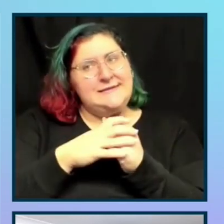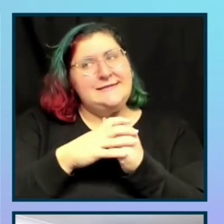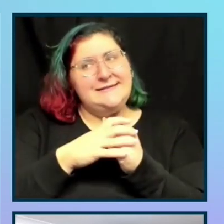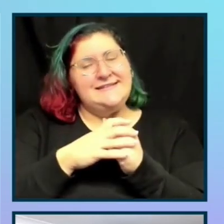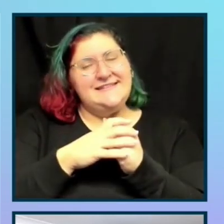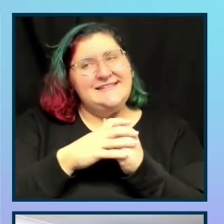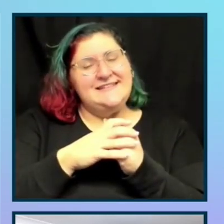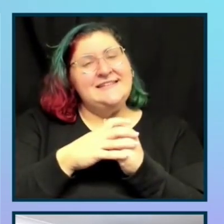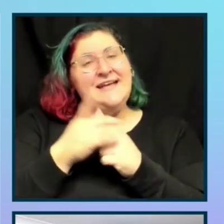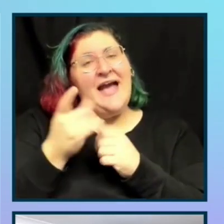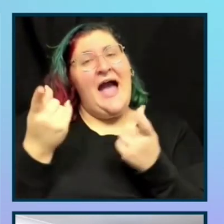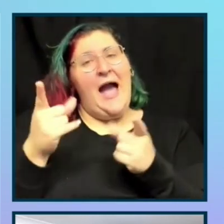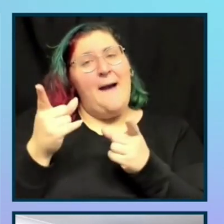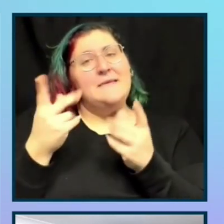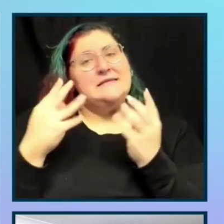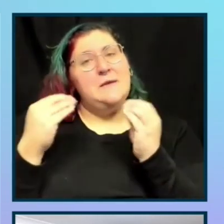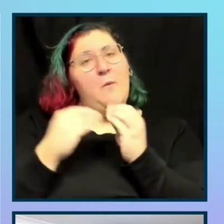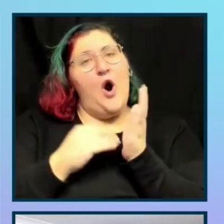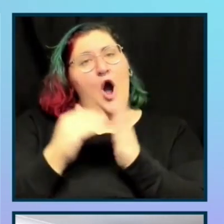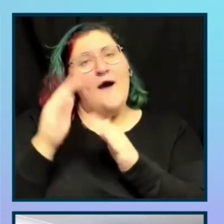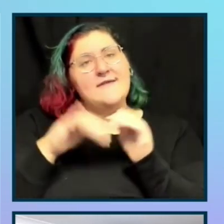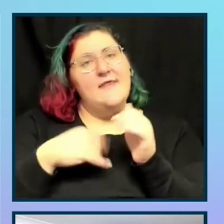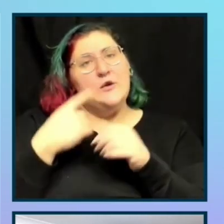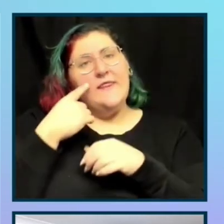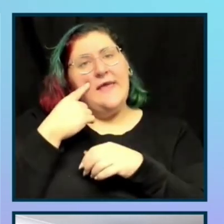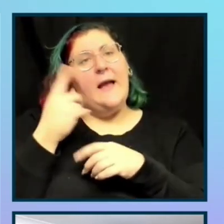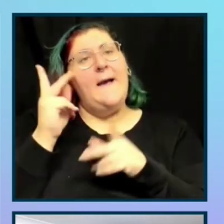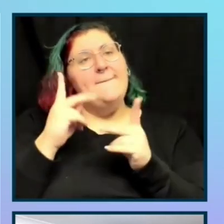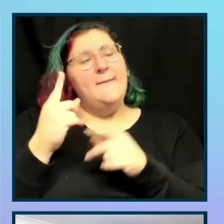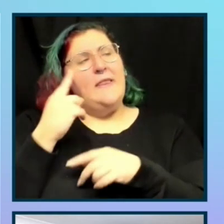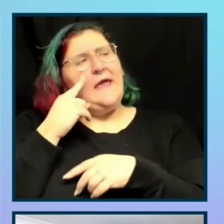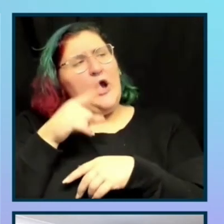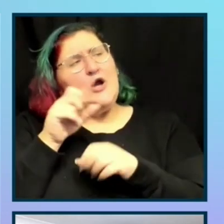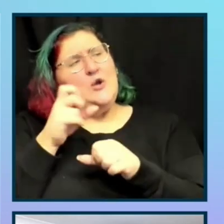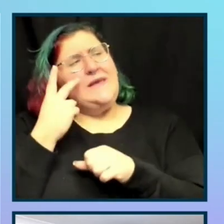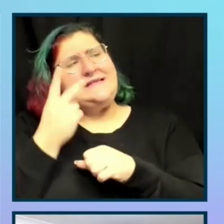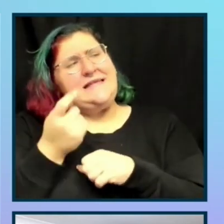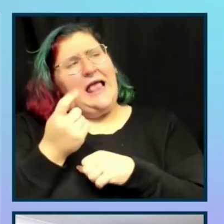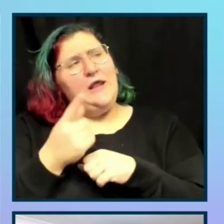to be totally honest. But yeah, I do primarily work in video games,